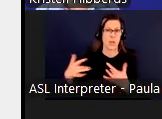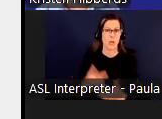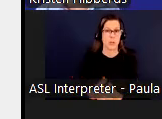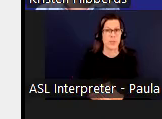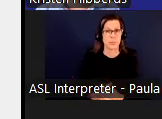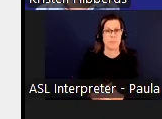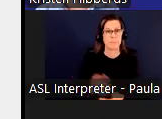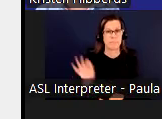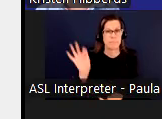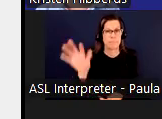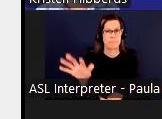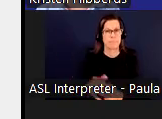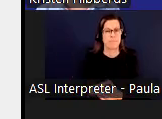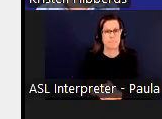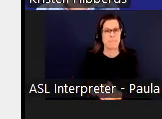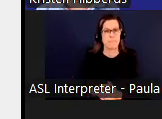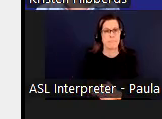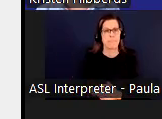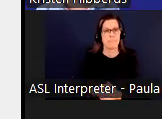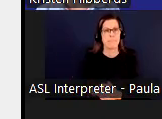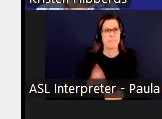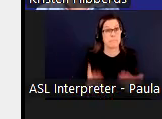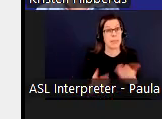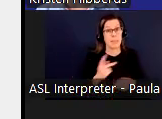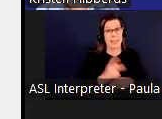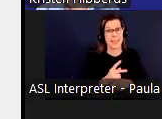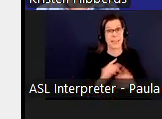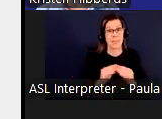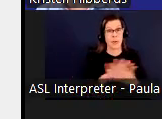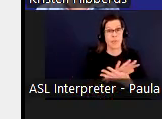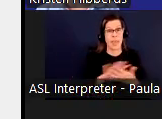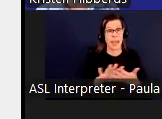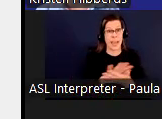bit more vague with the report 24 hours a day, seven days a week.